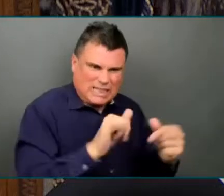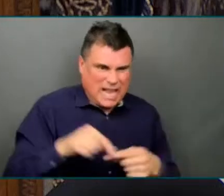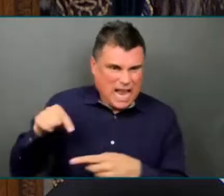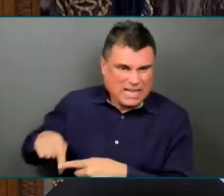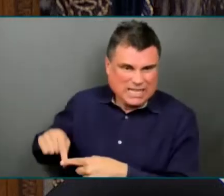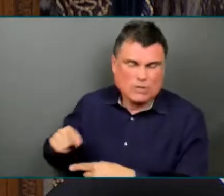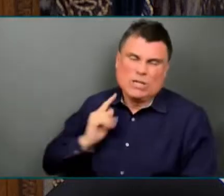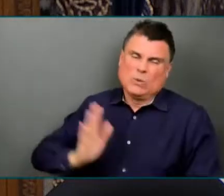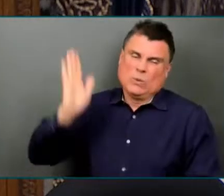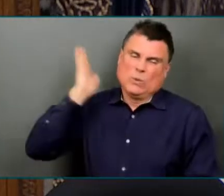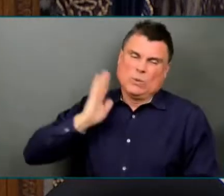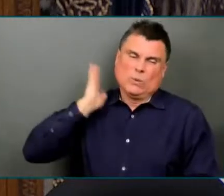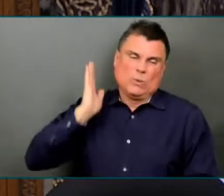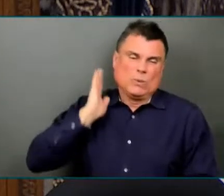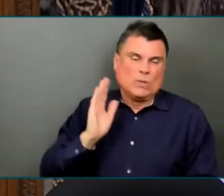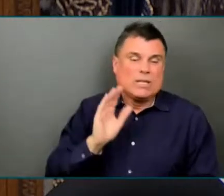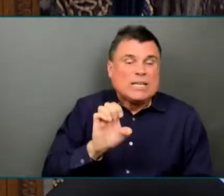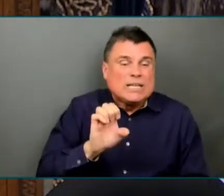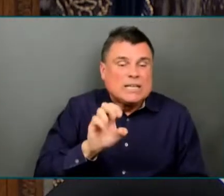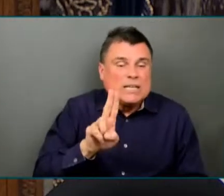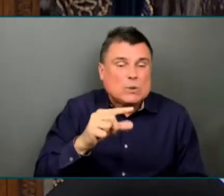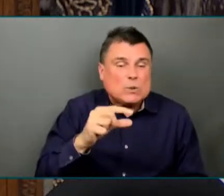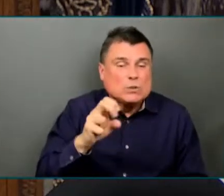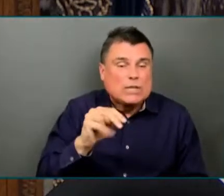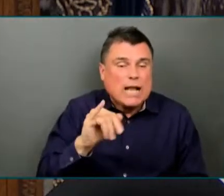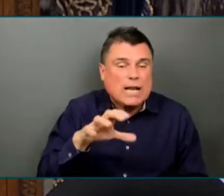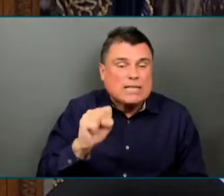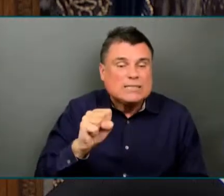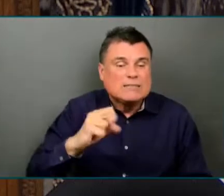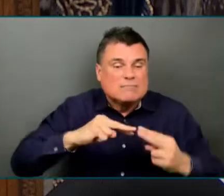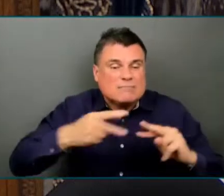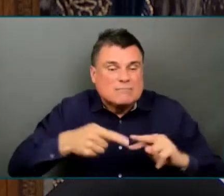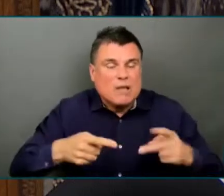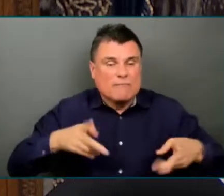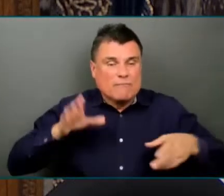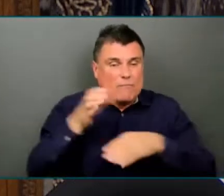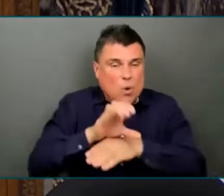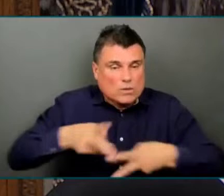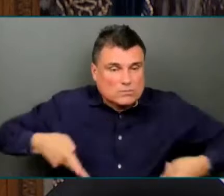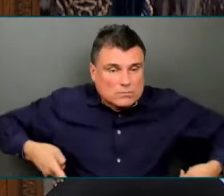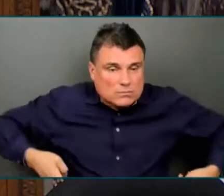but we must recognize the history that has shaped the conversation about people with disabilities.